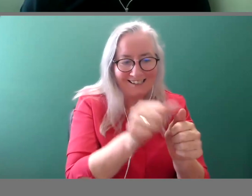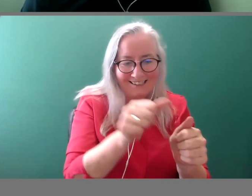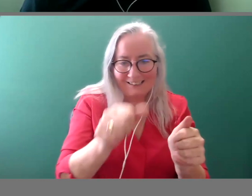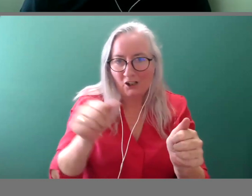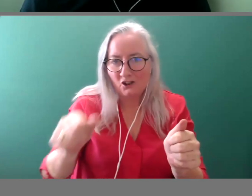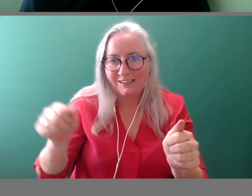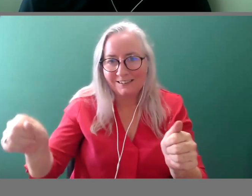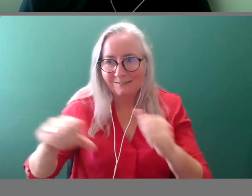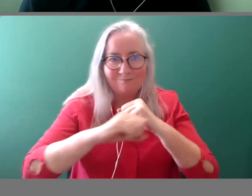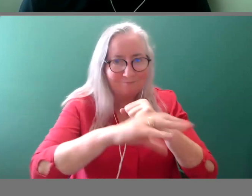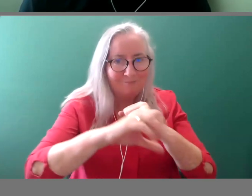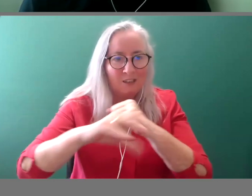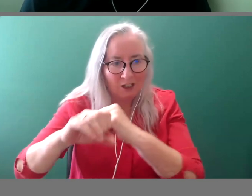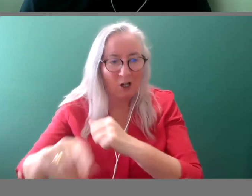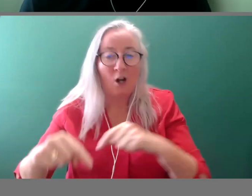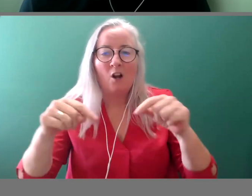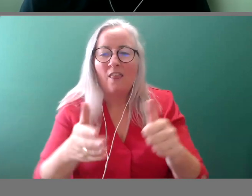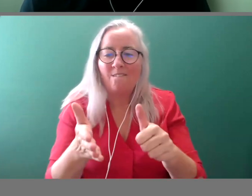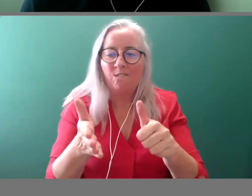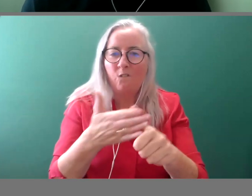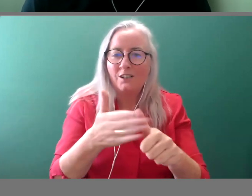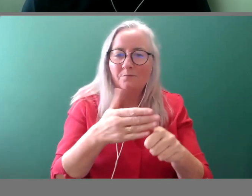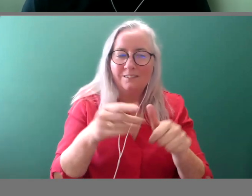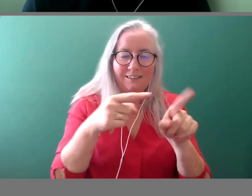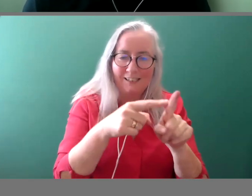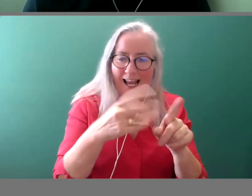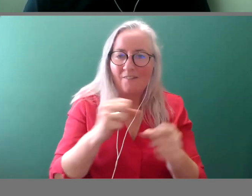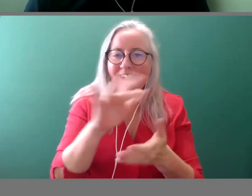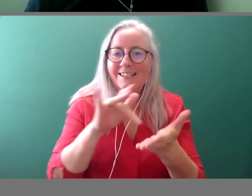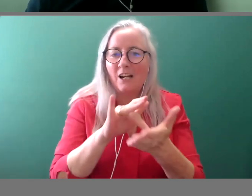the first was presented by Ruth on the Centre for Excellence in Universal Design who gave a